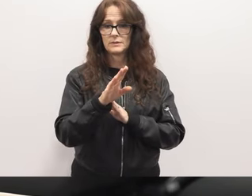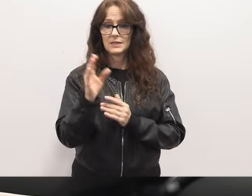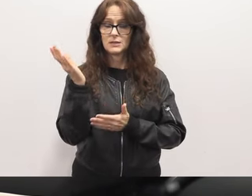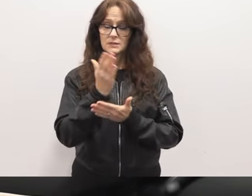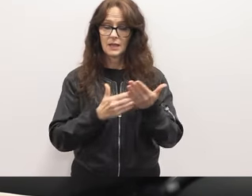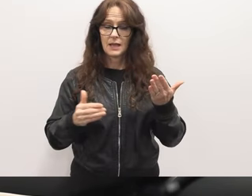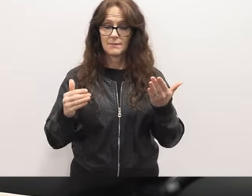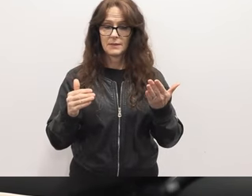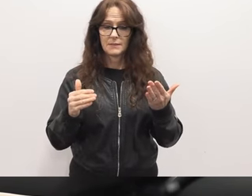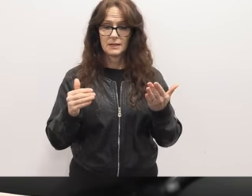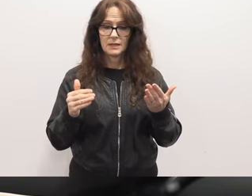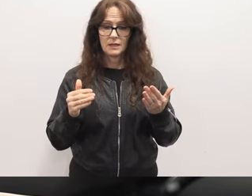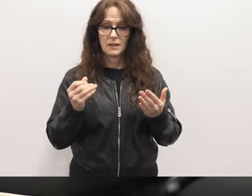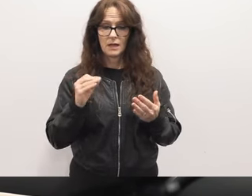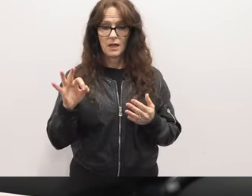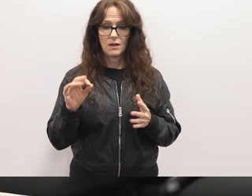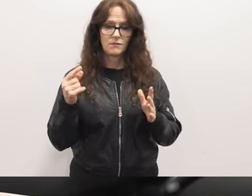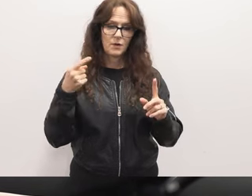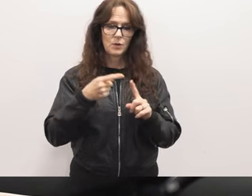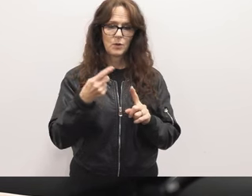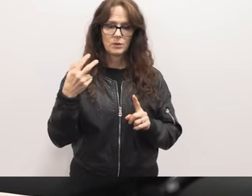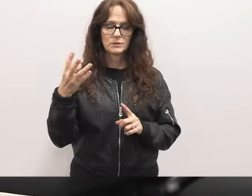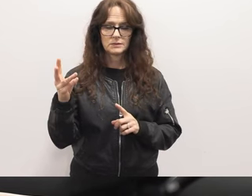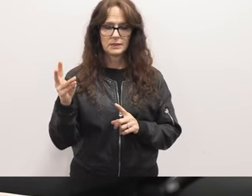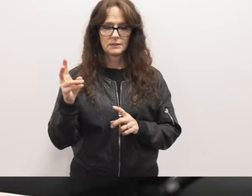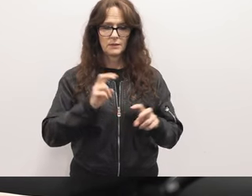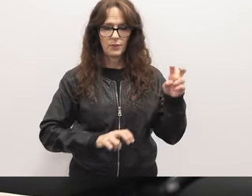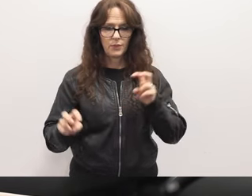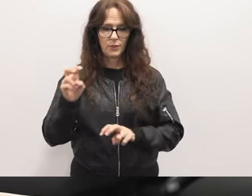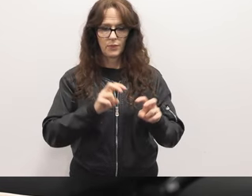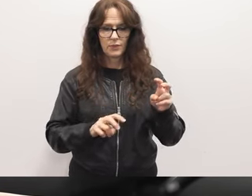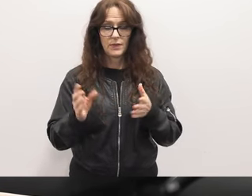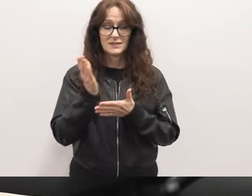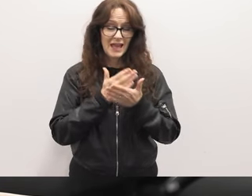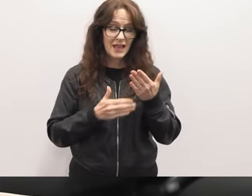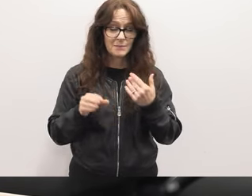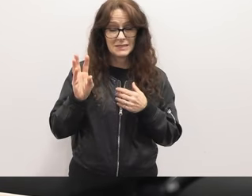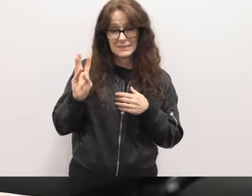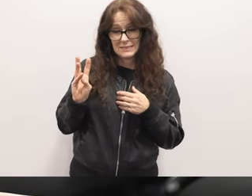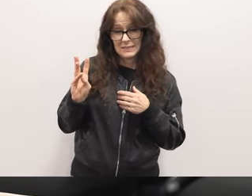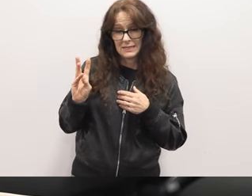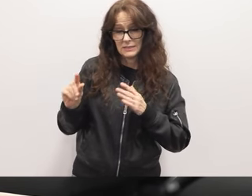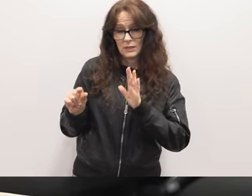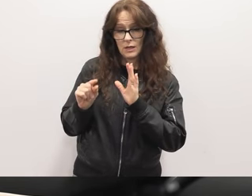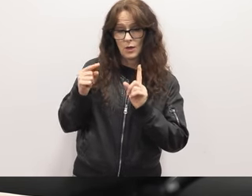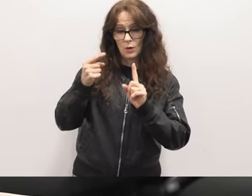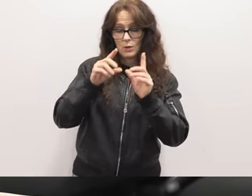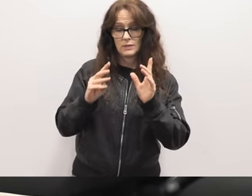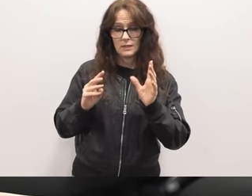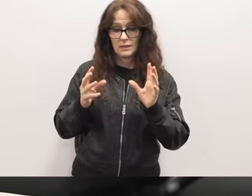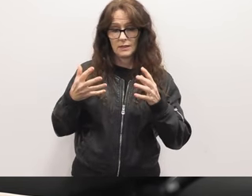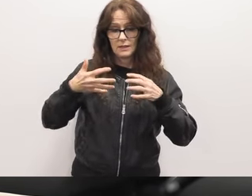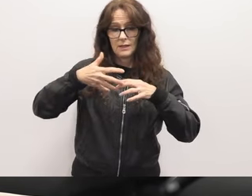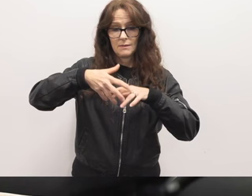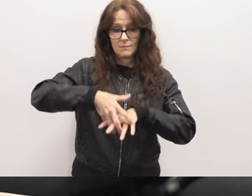I'll say there is an element of goal six, I'm jumping around a little bit, but there is an element of goal six that is embedded into goal three,